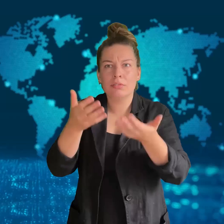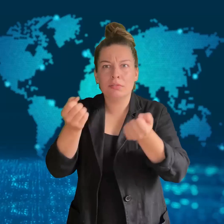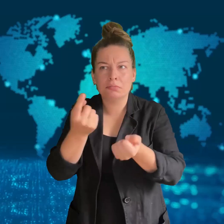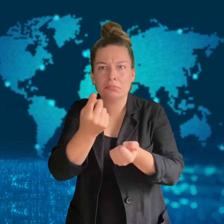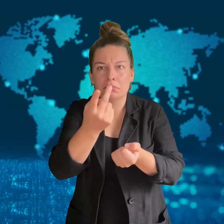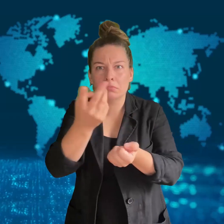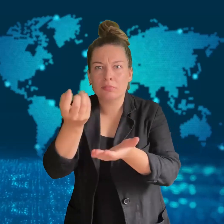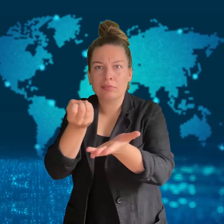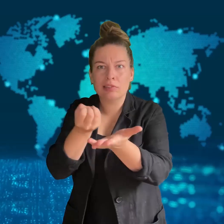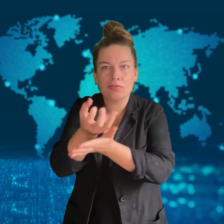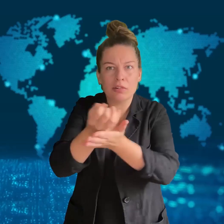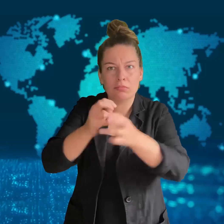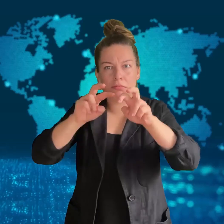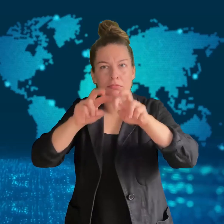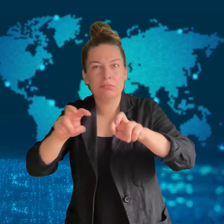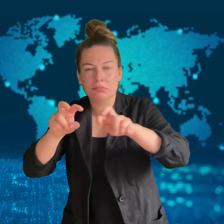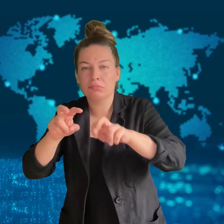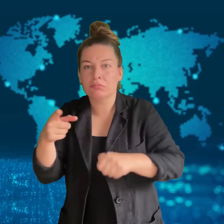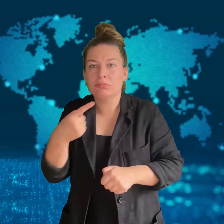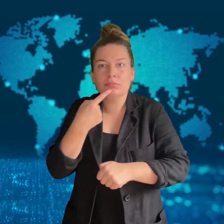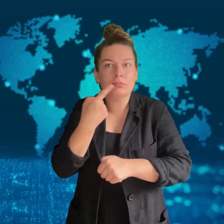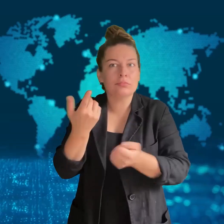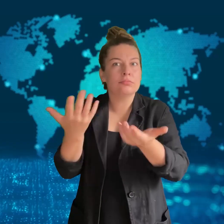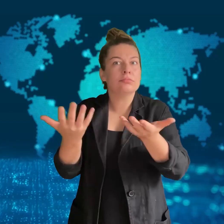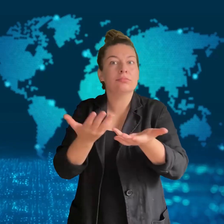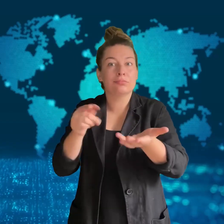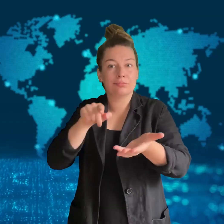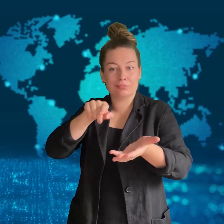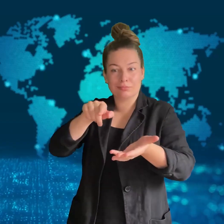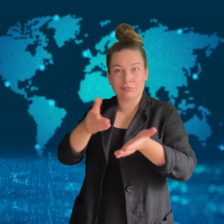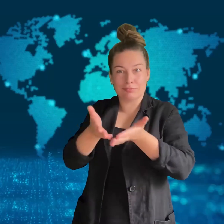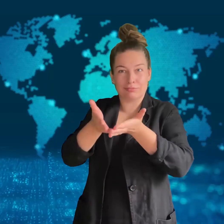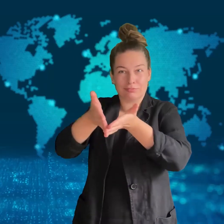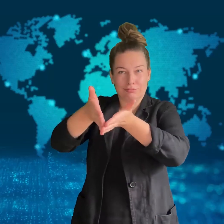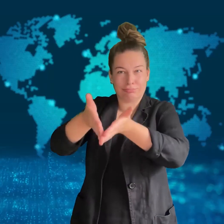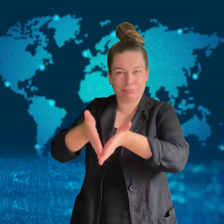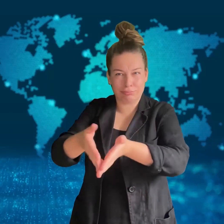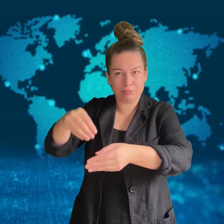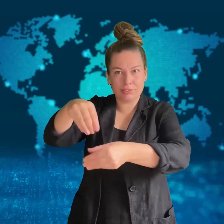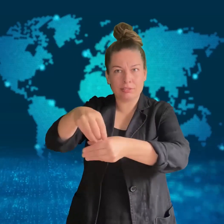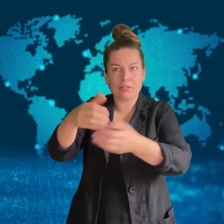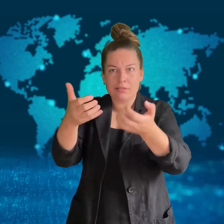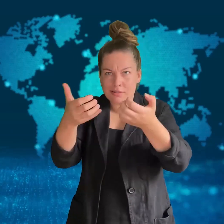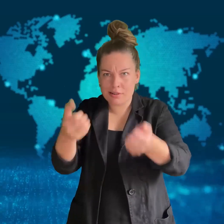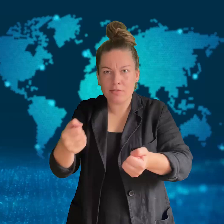in Italy may hold safes and classified intelligence data.